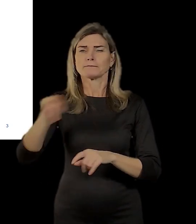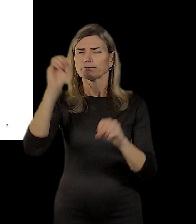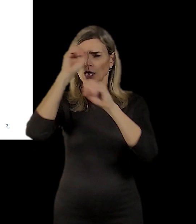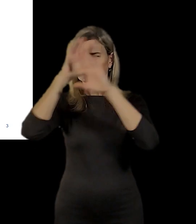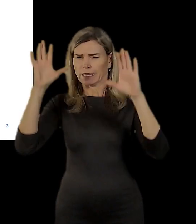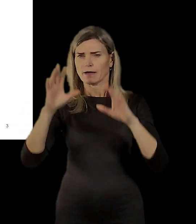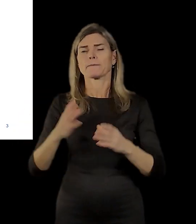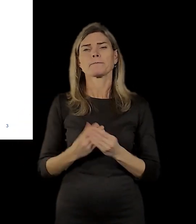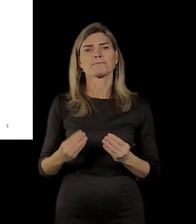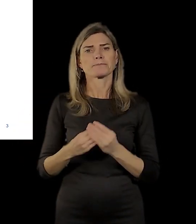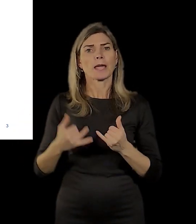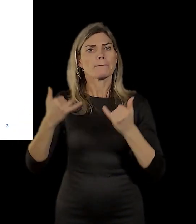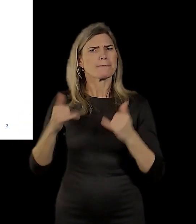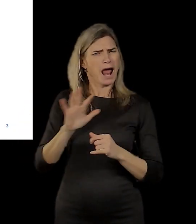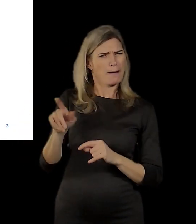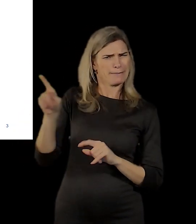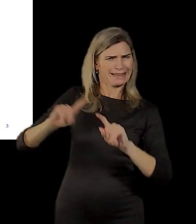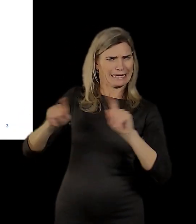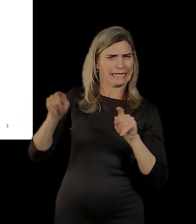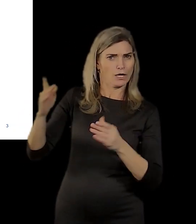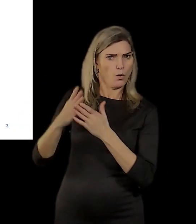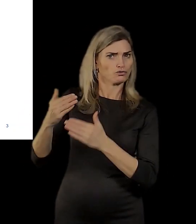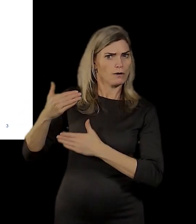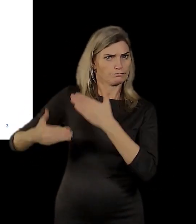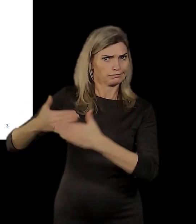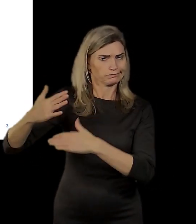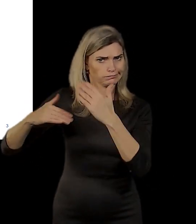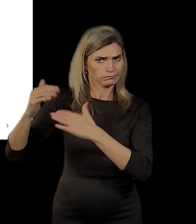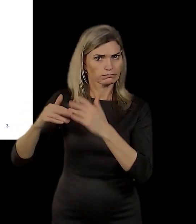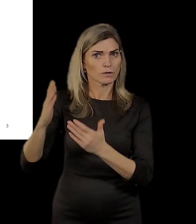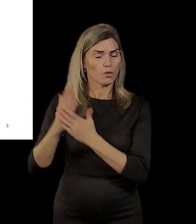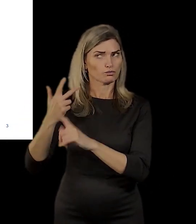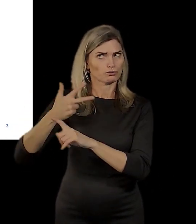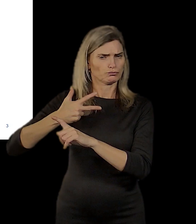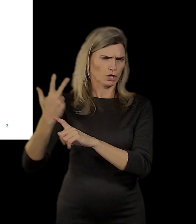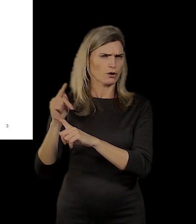more than 10,000,000 liters of drinking water. For those of you who know the Podolsk swimming pool in Prague,